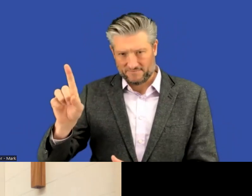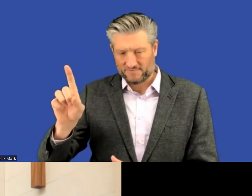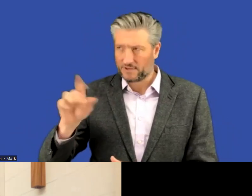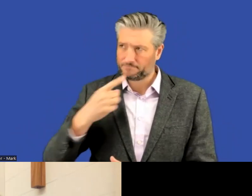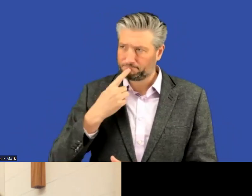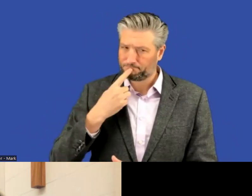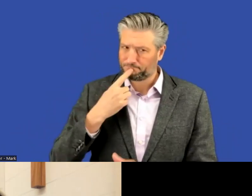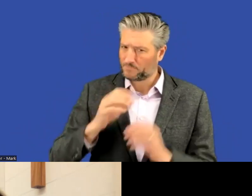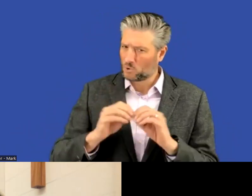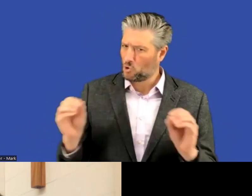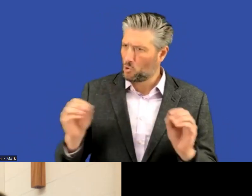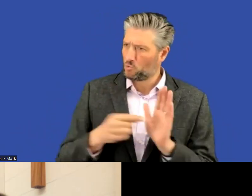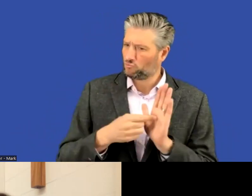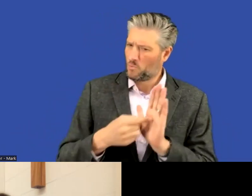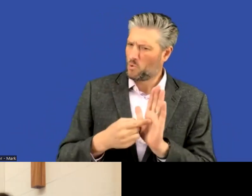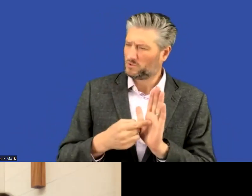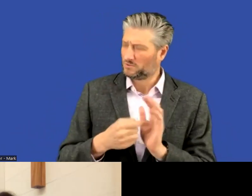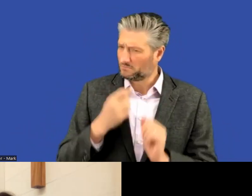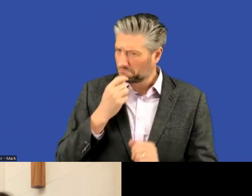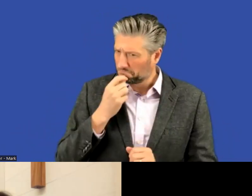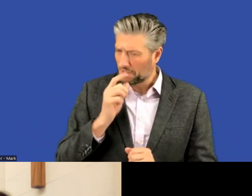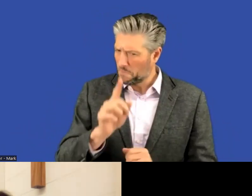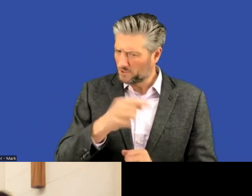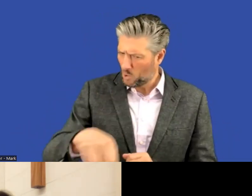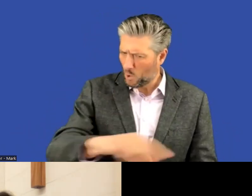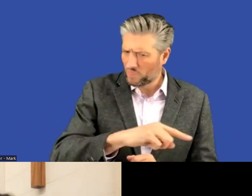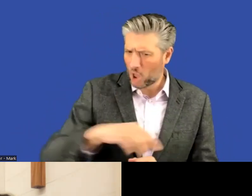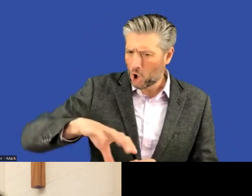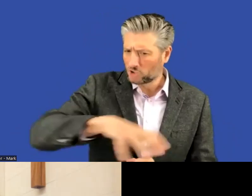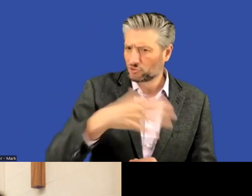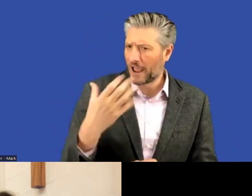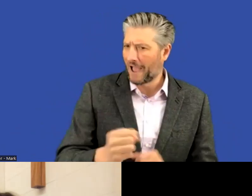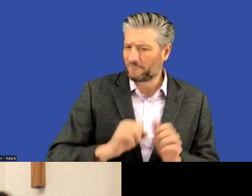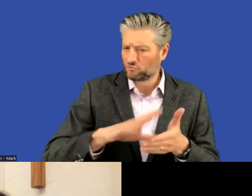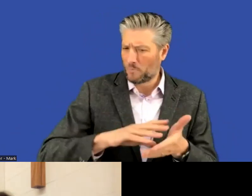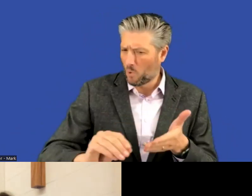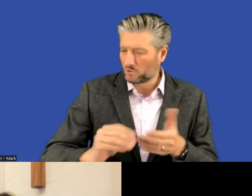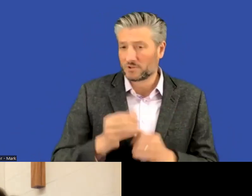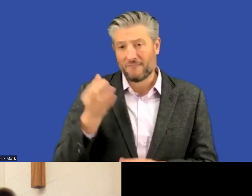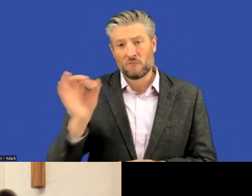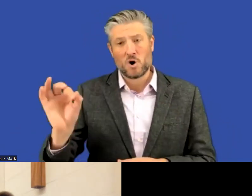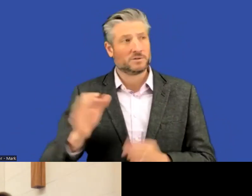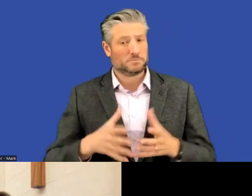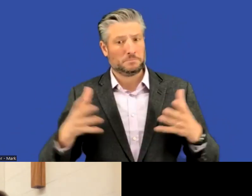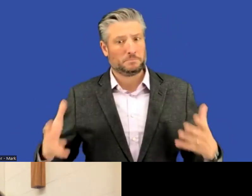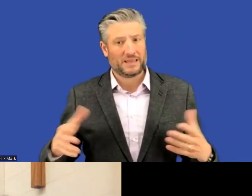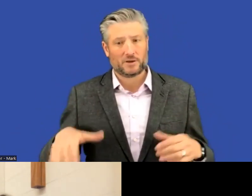Rather successfully. France, one of the big countries, is not doing that. That could maybe lead the others to think, Okay. Who cares?